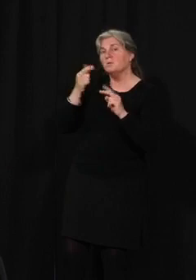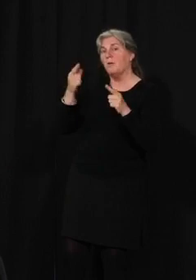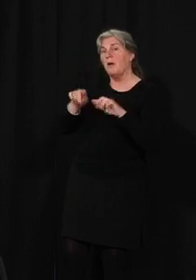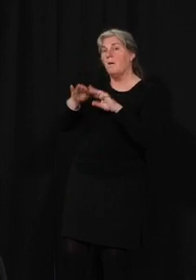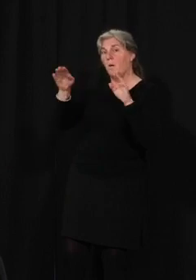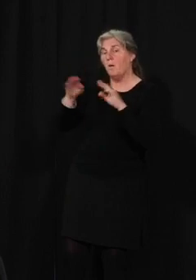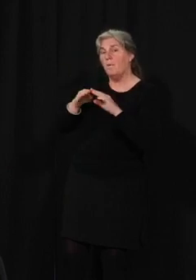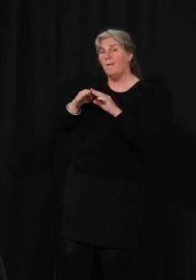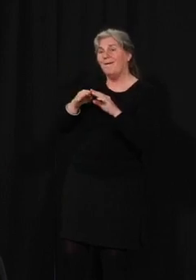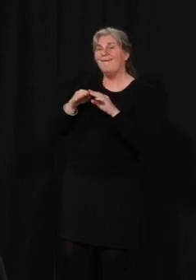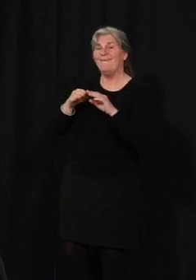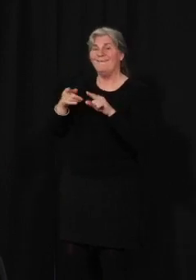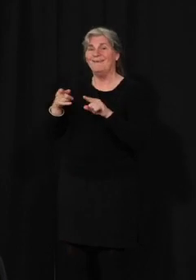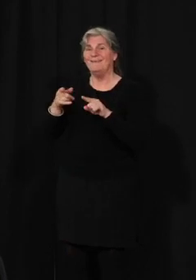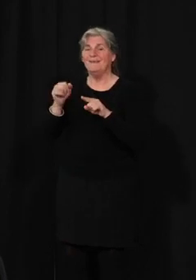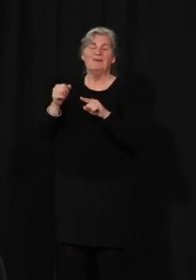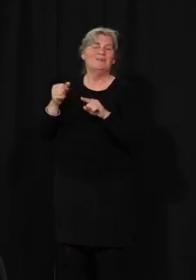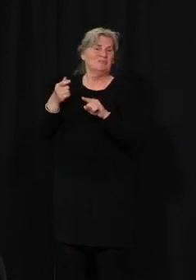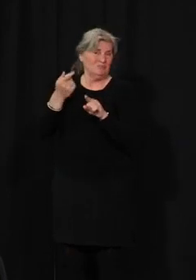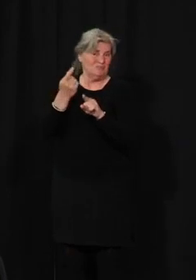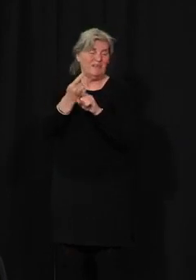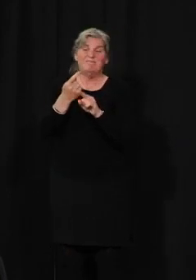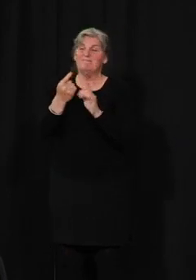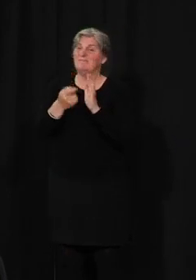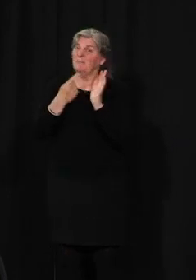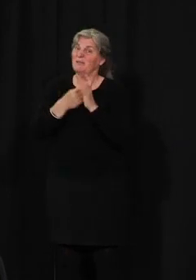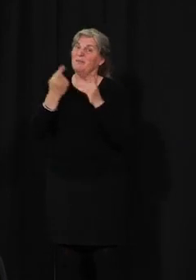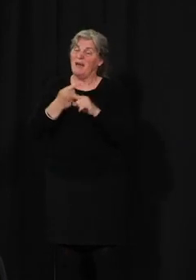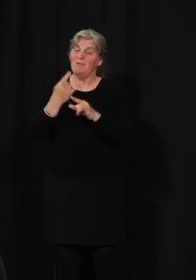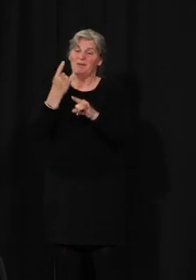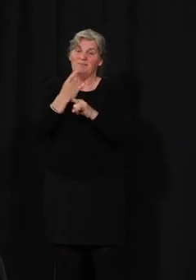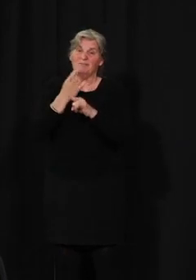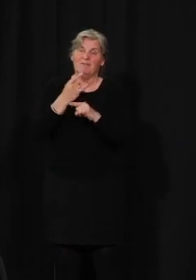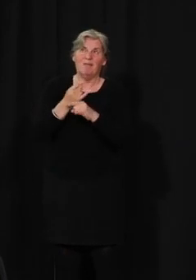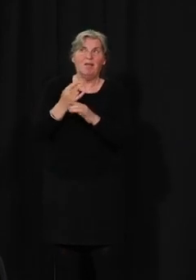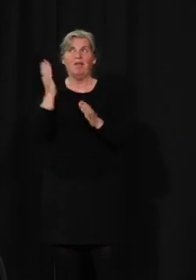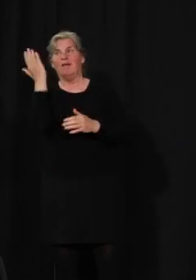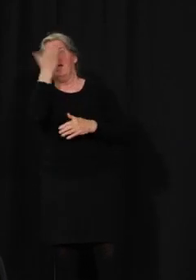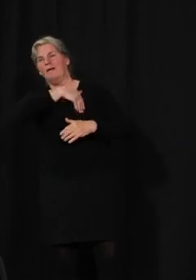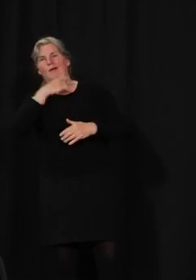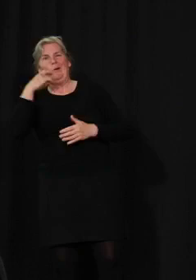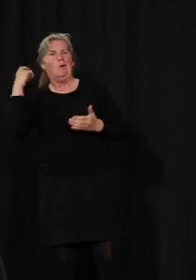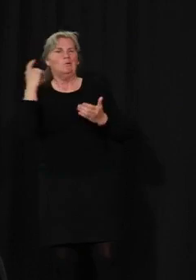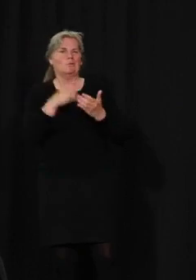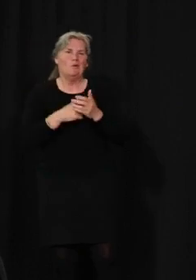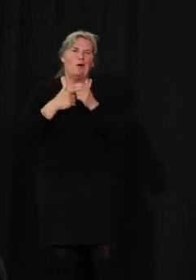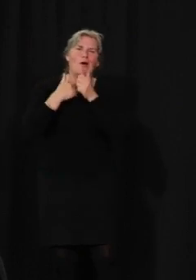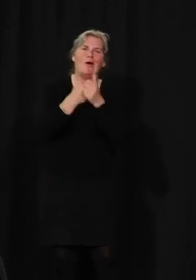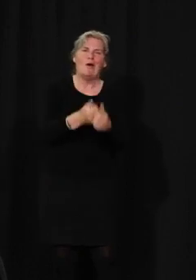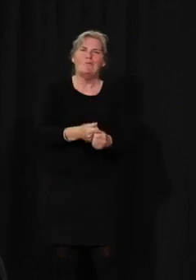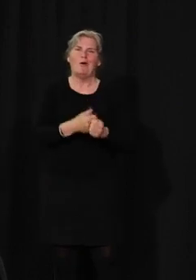Recognizing that there can be a tendency with consumption of alcohol to perhaps forgo some of the attentions and roles that